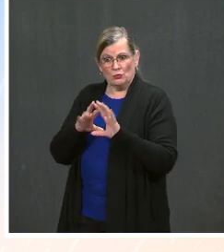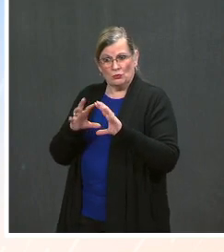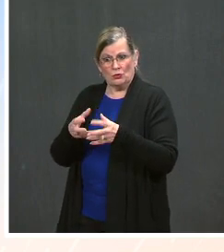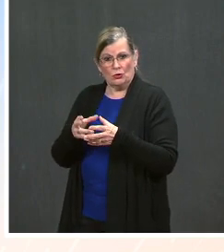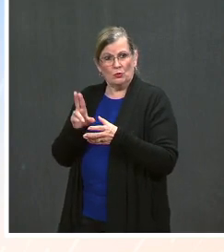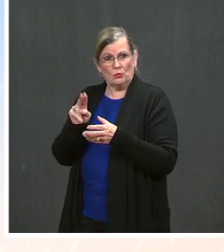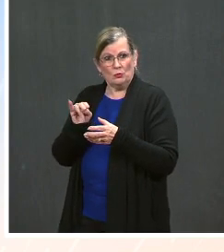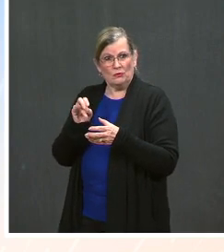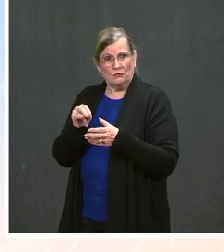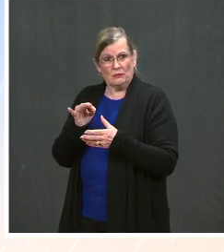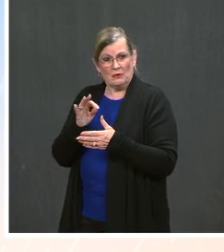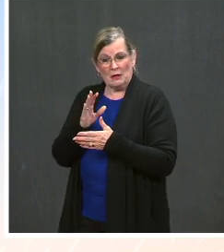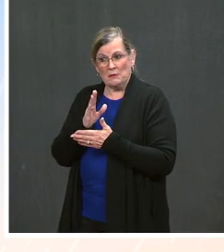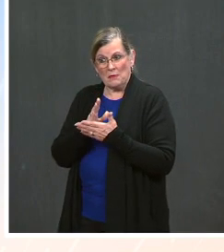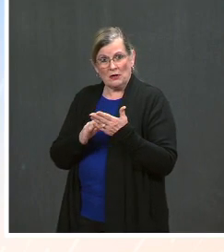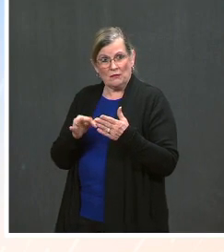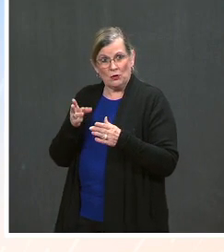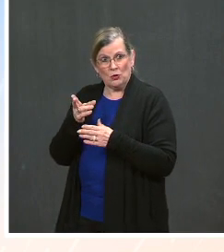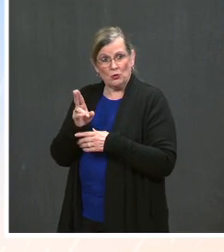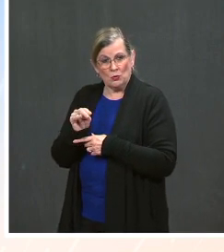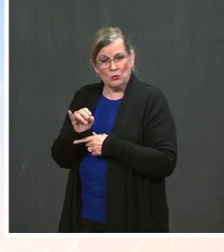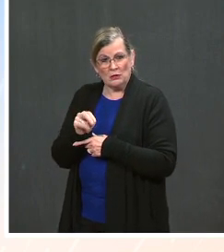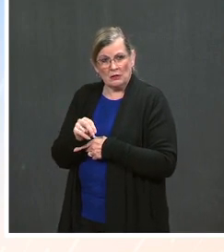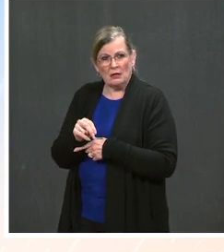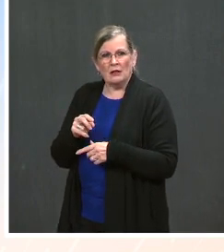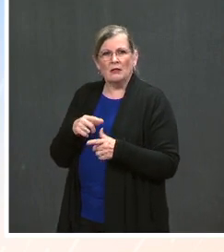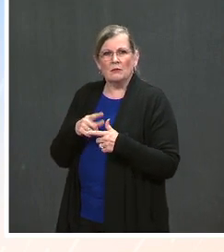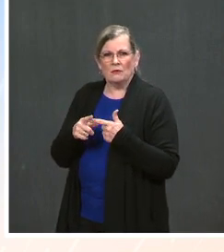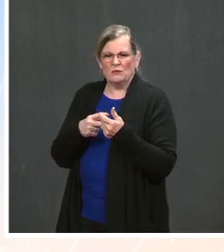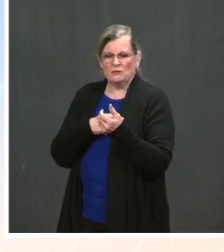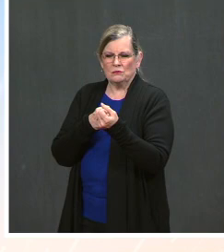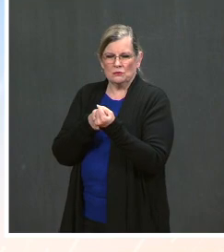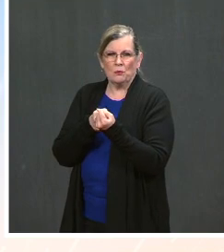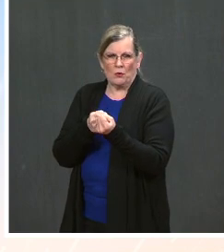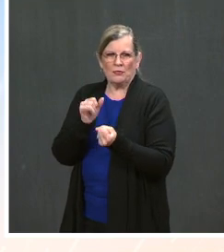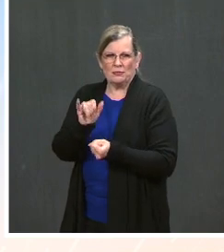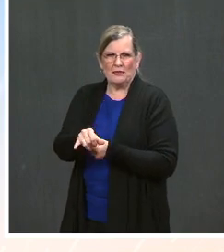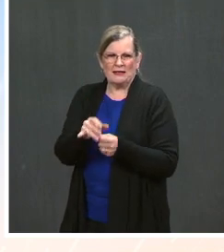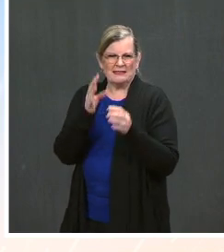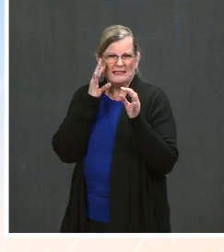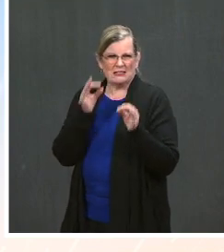Secretary Walsh: Thank you, everyone. Ms. Psaki: Thank you. The Press: Wicked . Ms. Psaki: You've been waiting to say that.